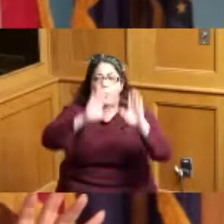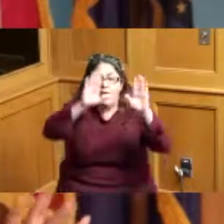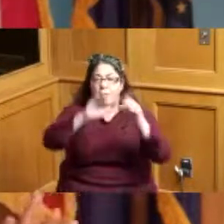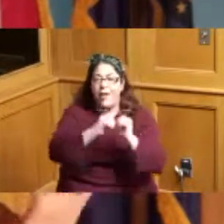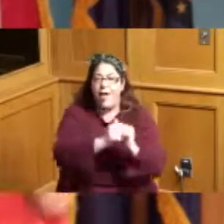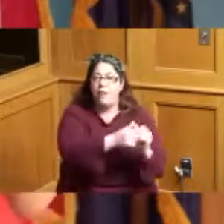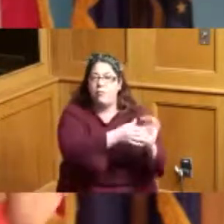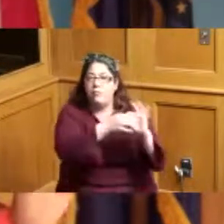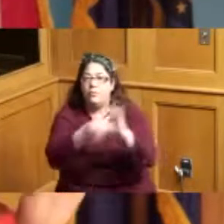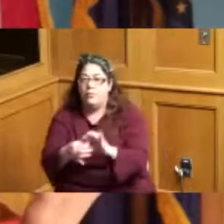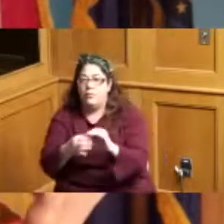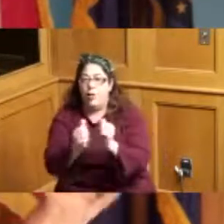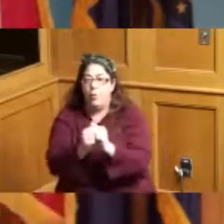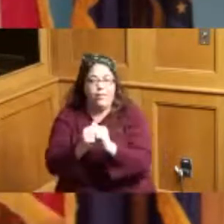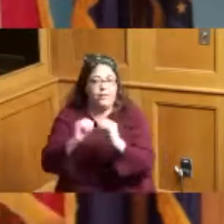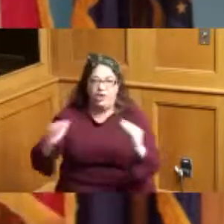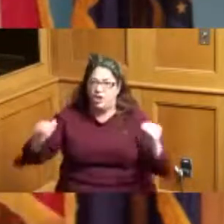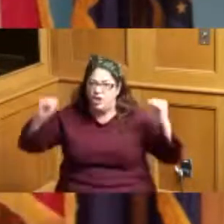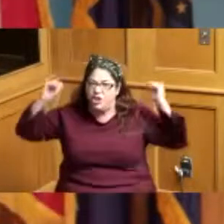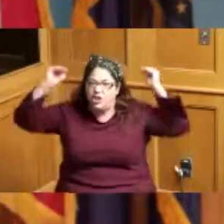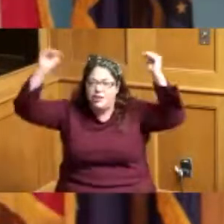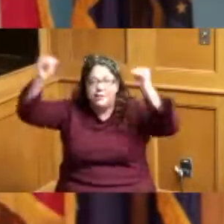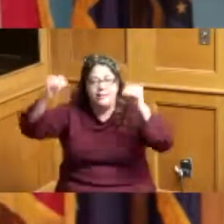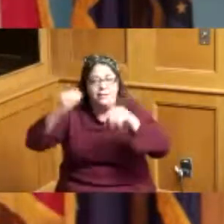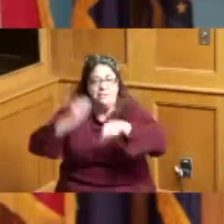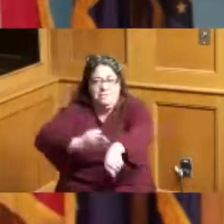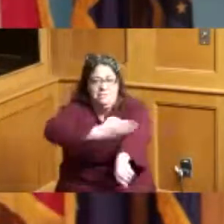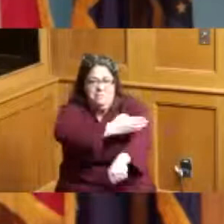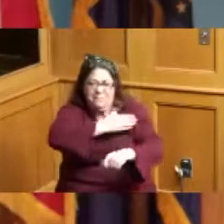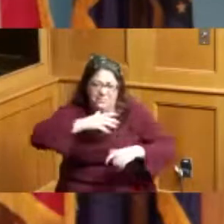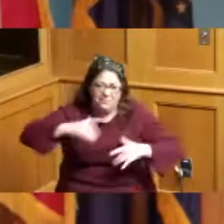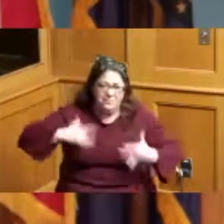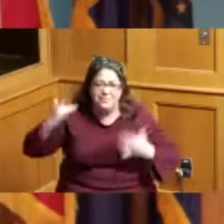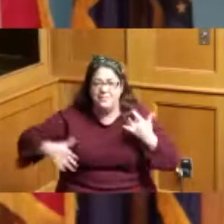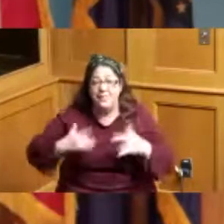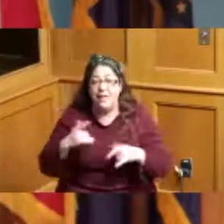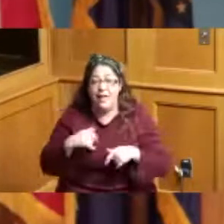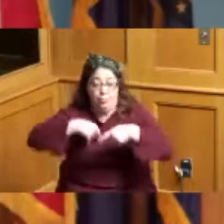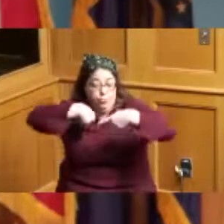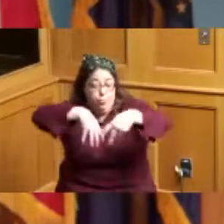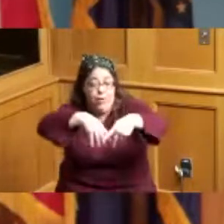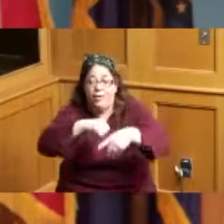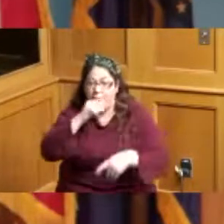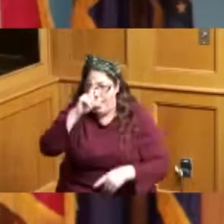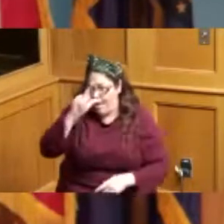but do it on steroids I think the parade if it was up to me is not up to me but I'm gonna put it